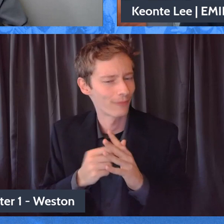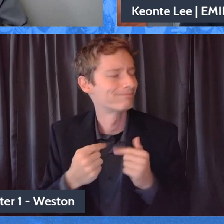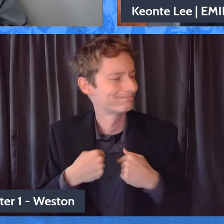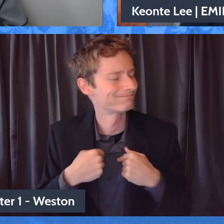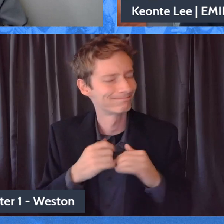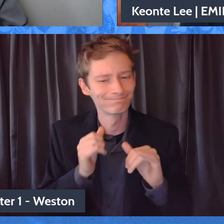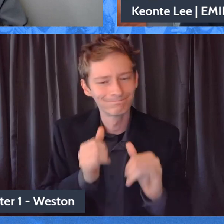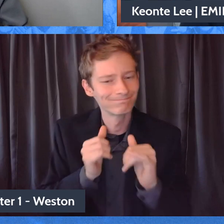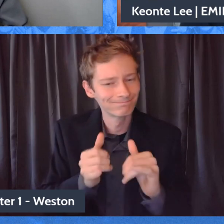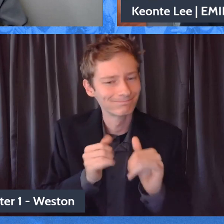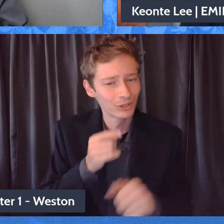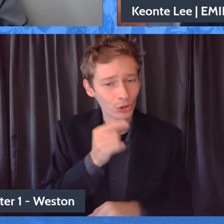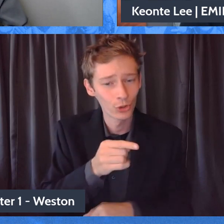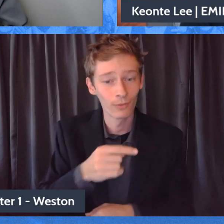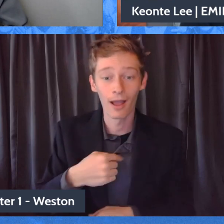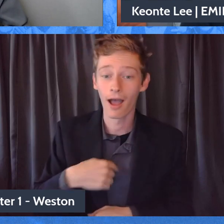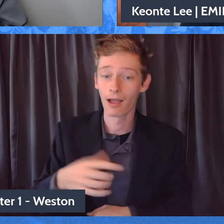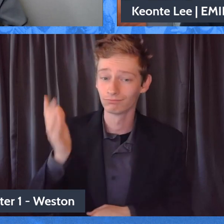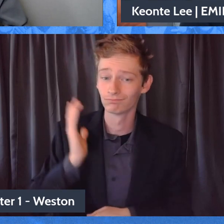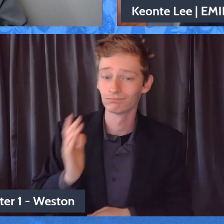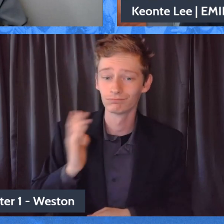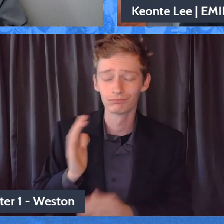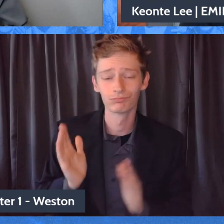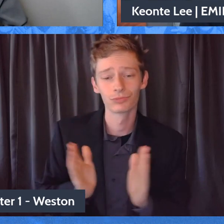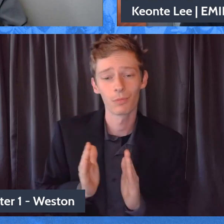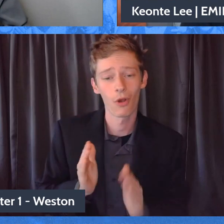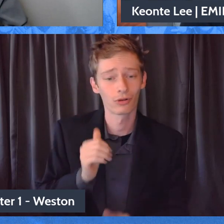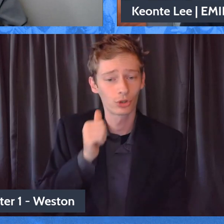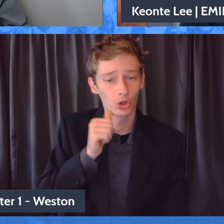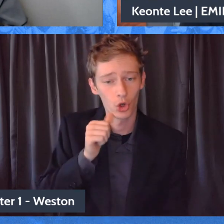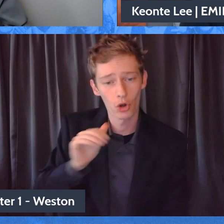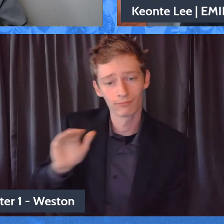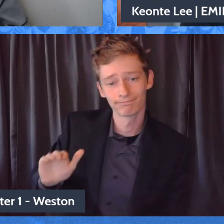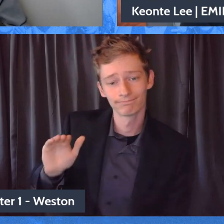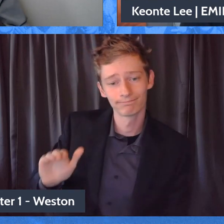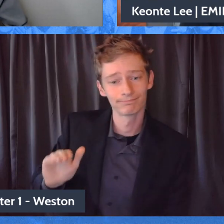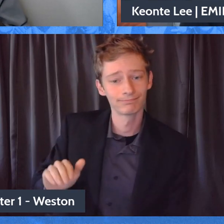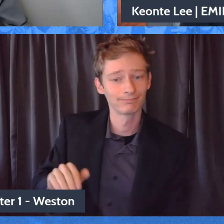I was a small girl from rural south across South Carolina,